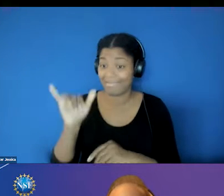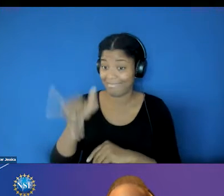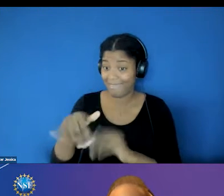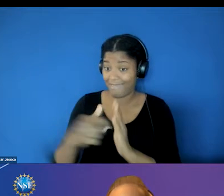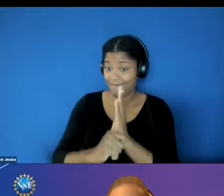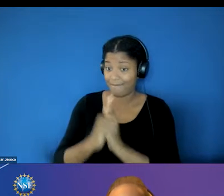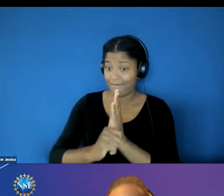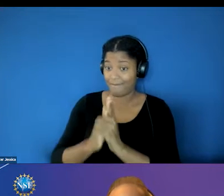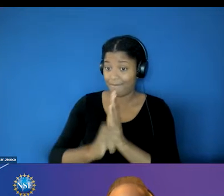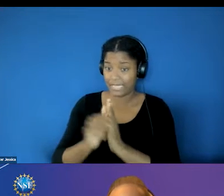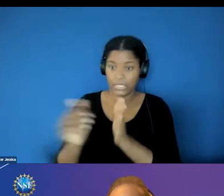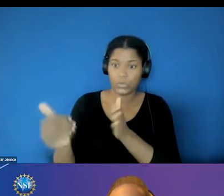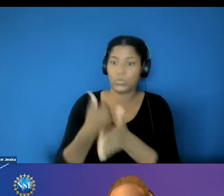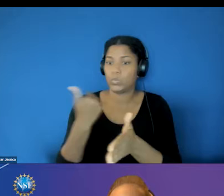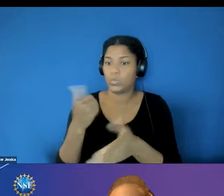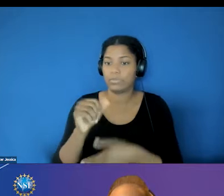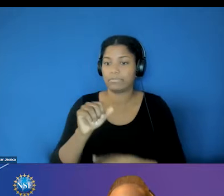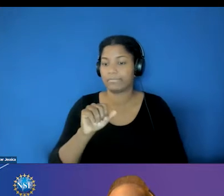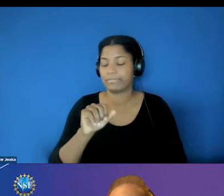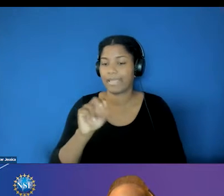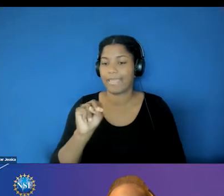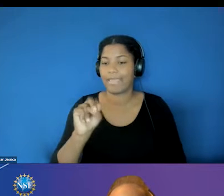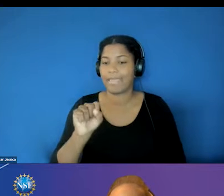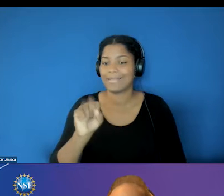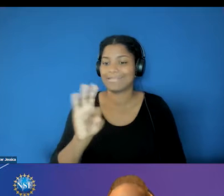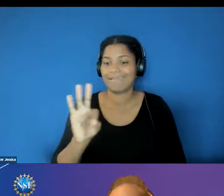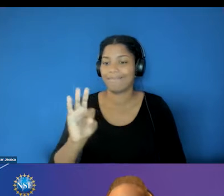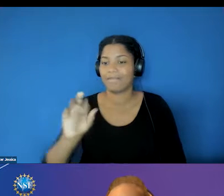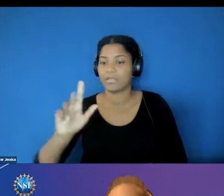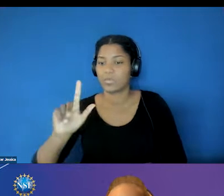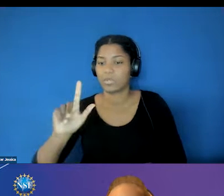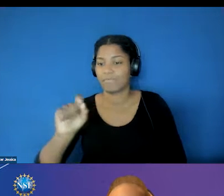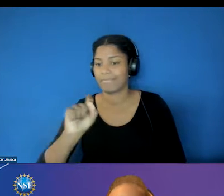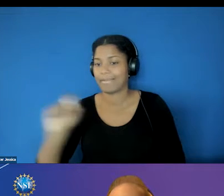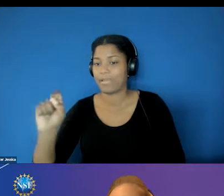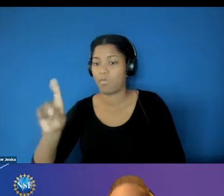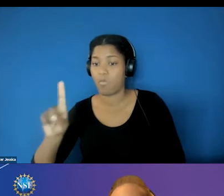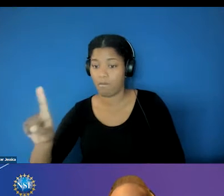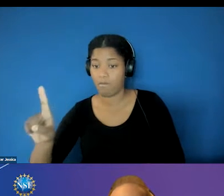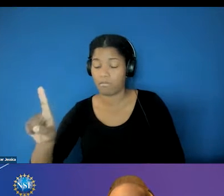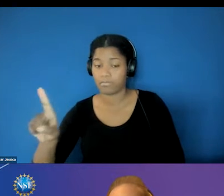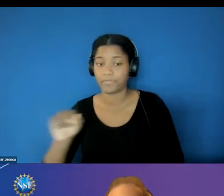the new PAPP Guide NSF 23-1 will apply for proposals submitted or due on